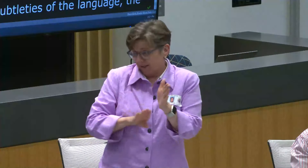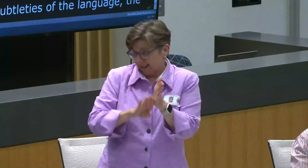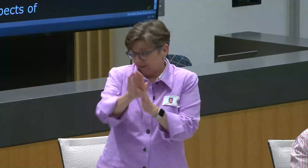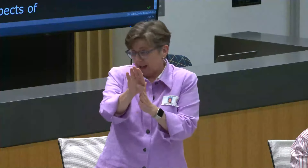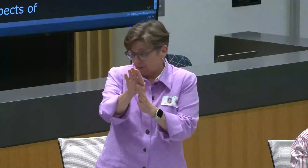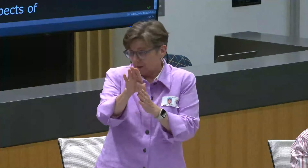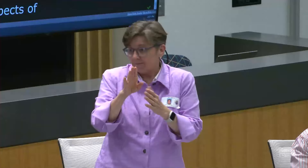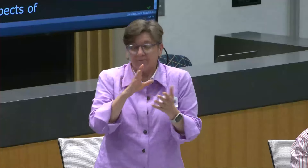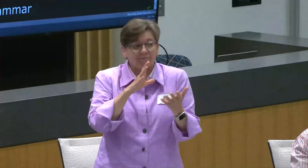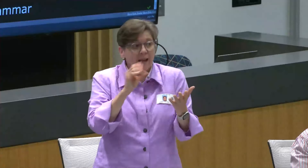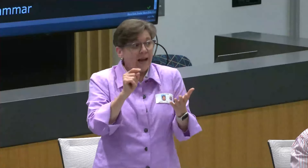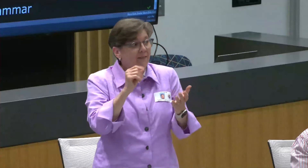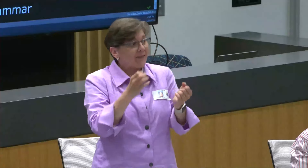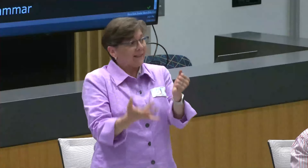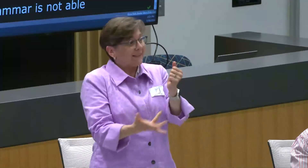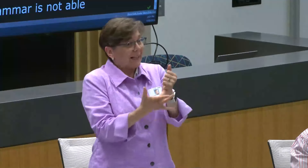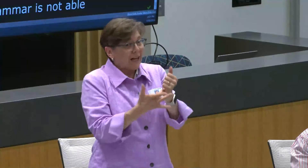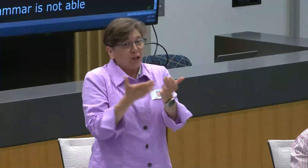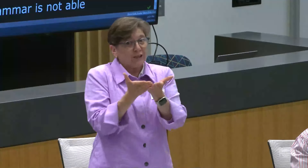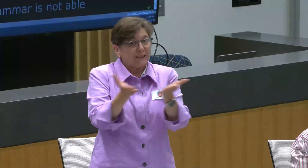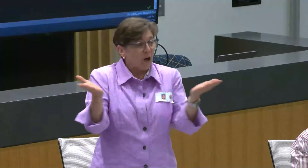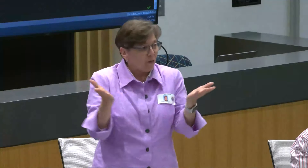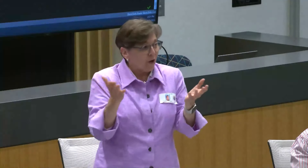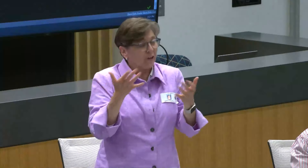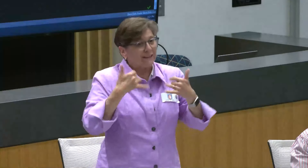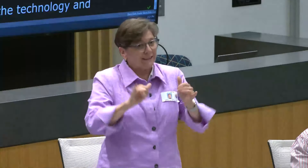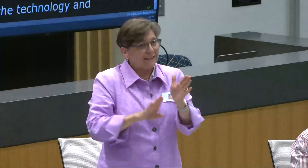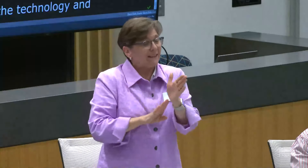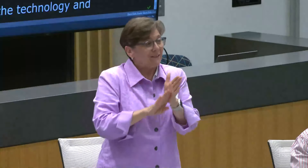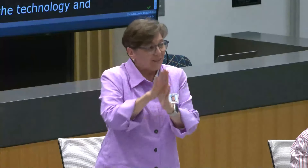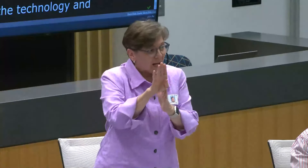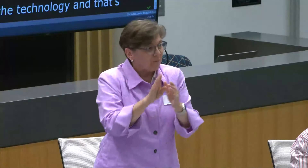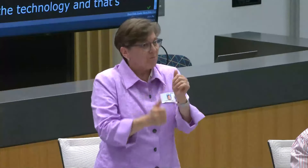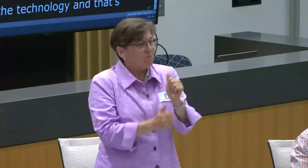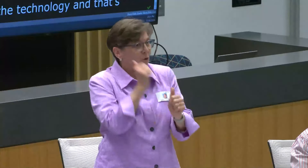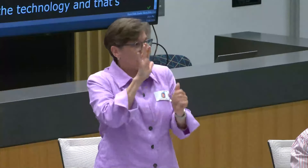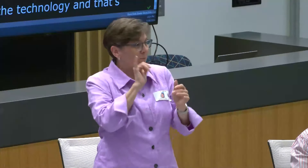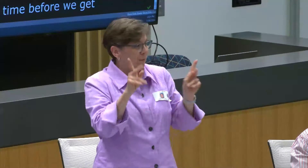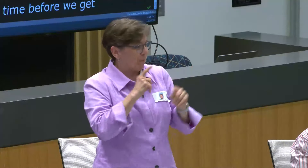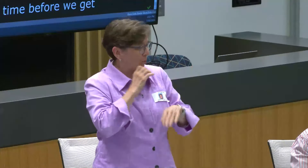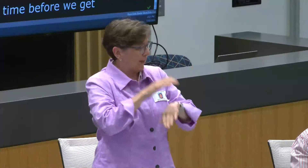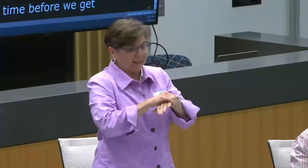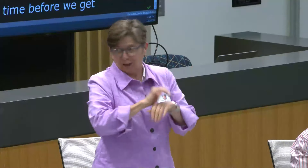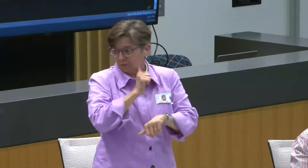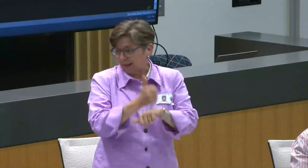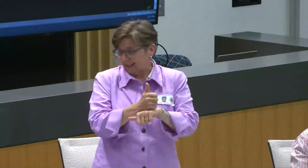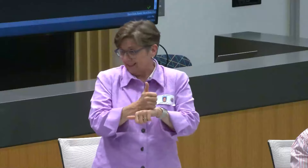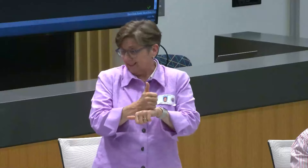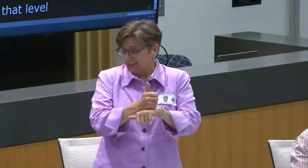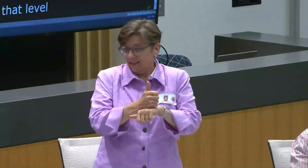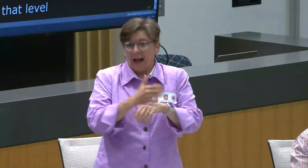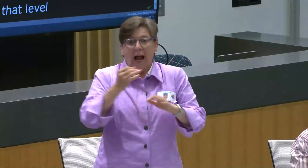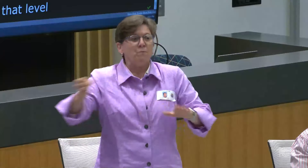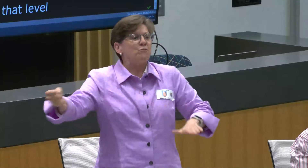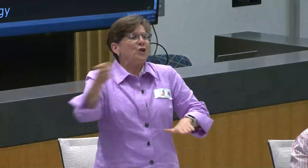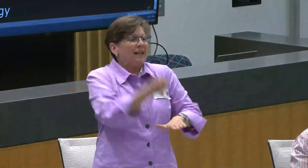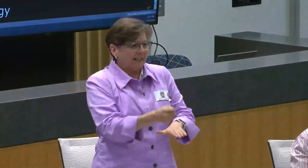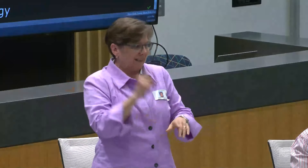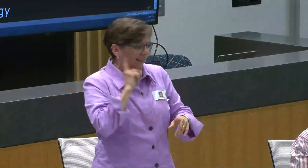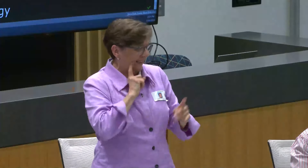THE TECHNOLOGY IS UNABLE TO CAPTURE THE SUBTLETIES OF THE LANGUAGE, THE IMPORTANT ASPECTS OF AMERICAN SIGN LANGUAGE GRAMMAR IS NOT ABLE TO BE CAPTURED BY THE